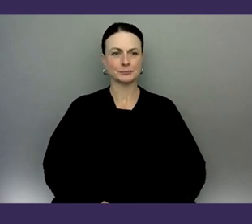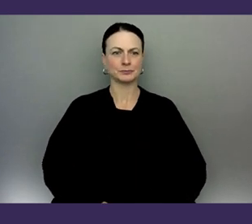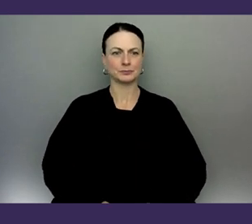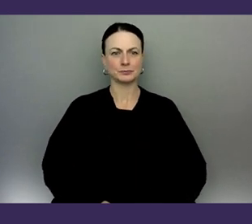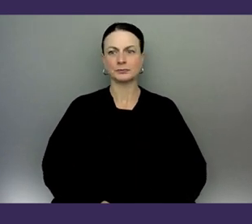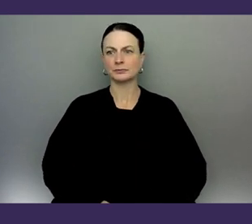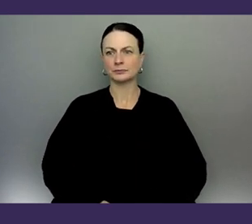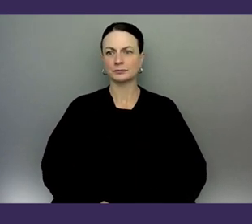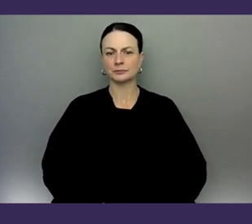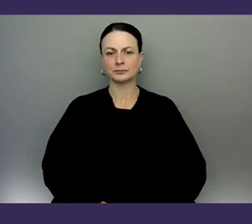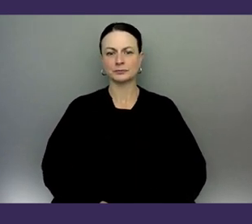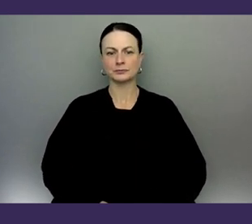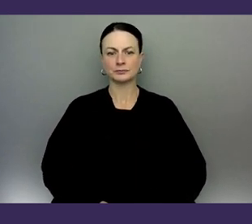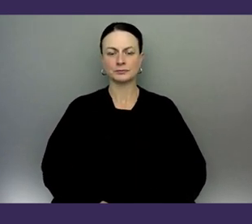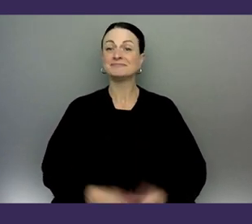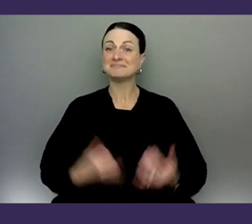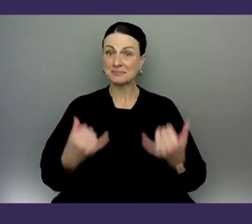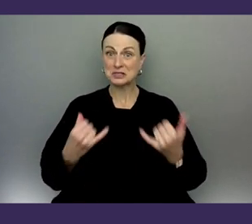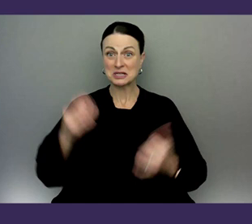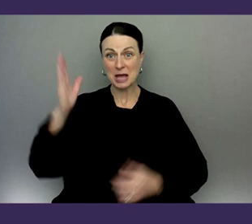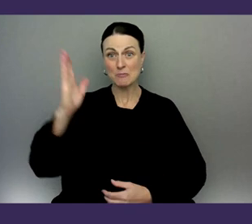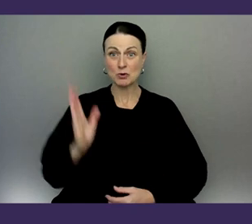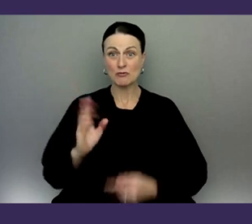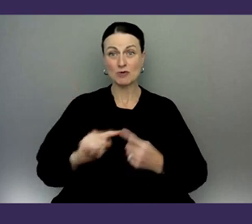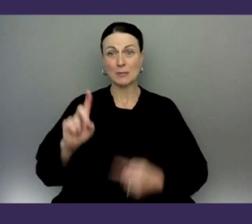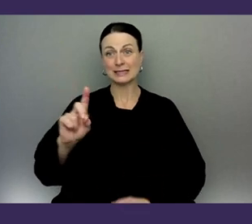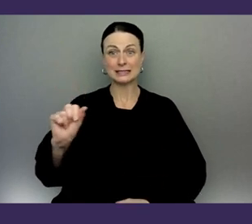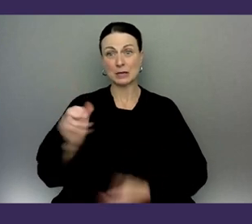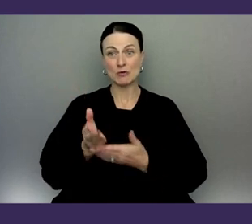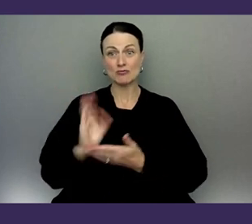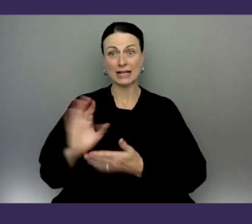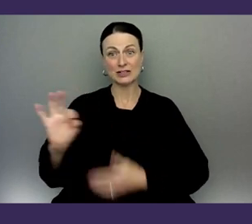Today, we're going to have a presenter from Disability Rights Florida staff,